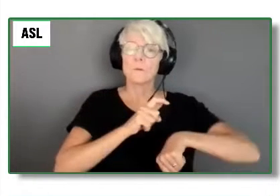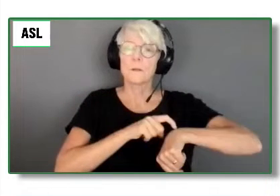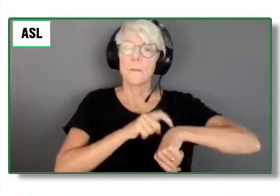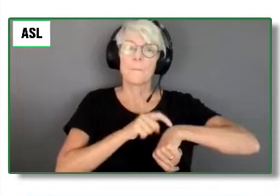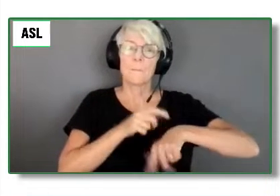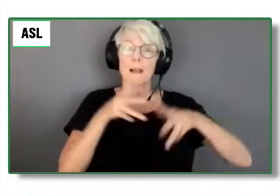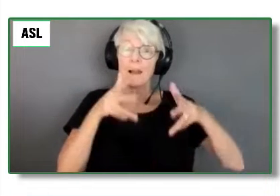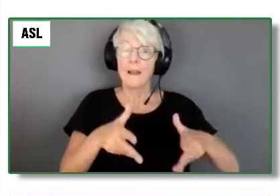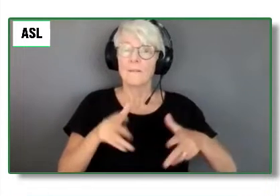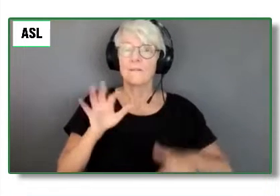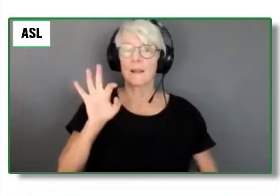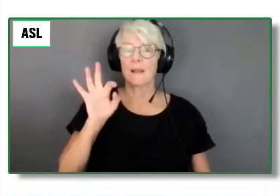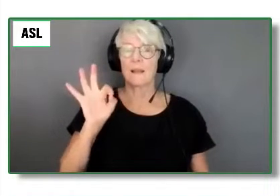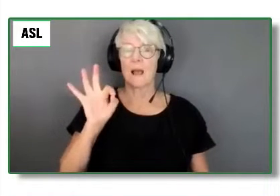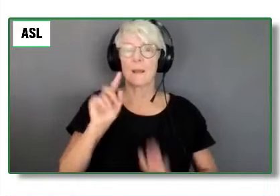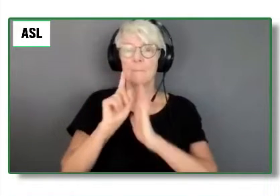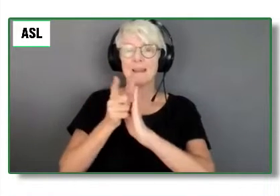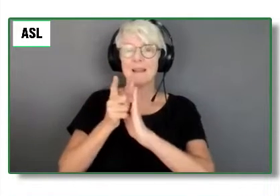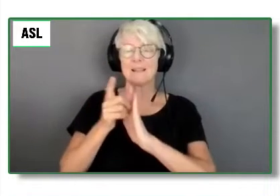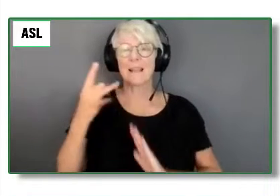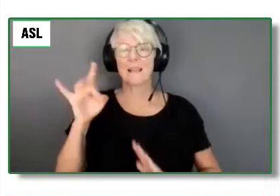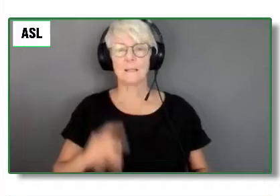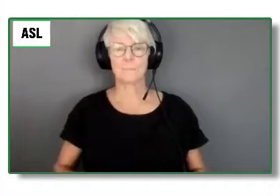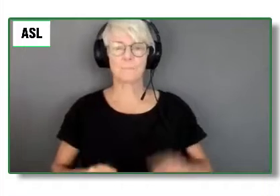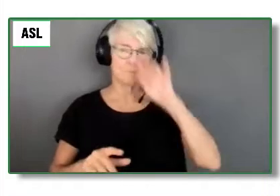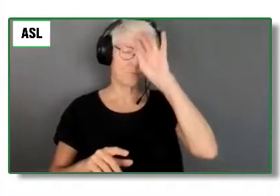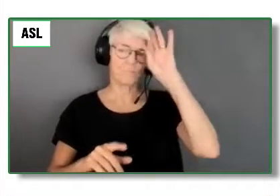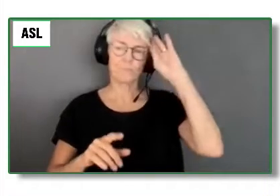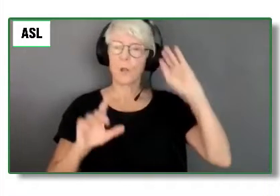Performing partnerships with community groups and parks